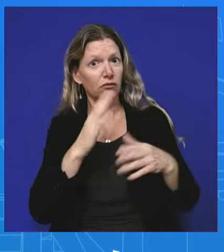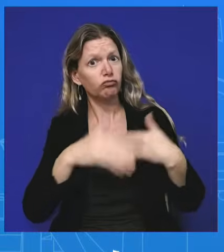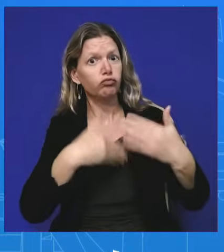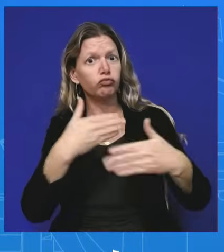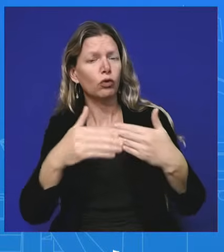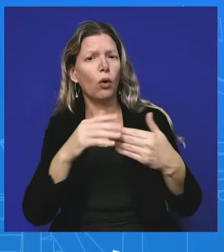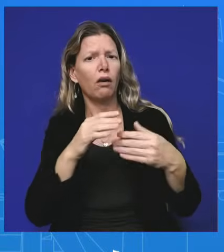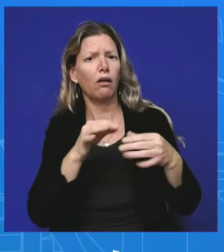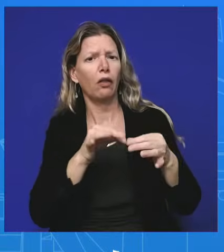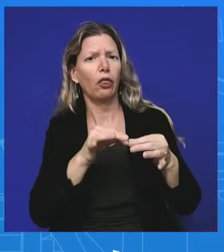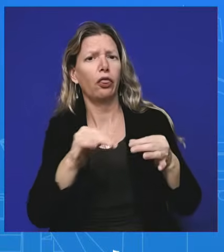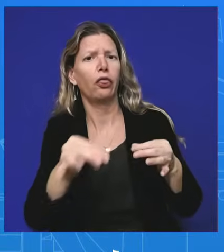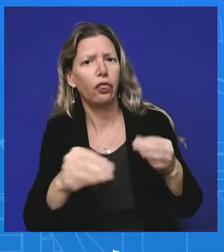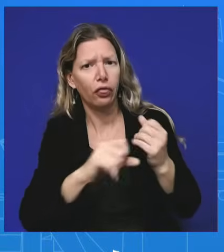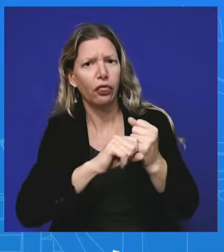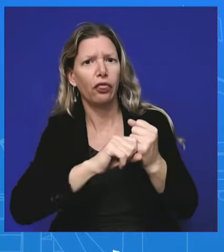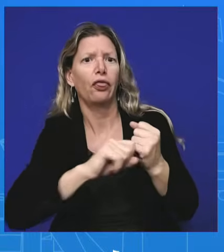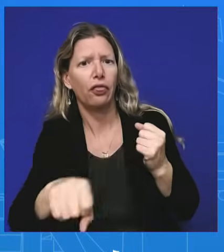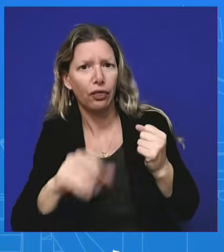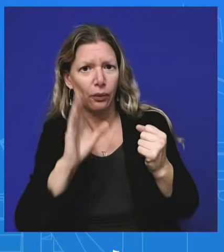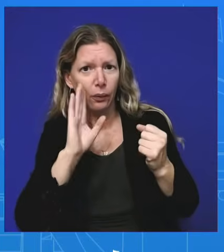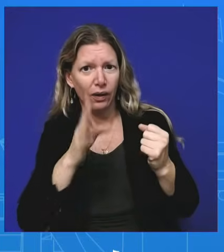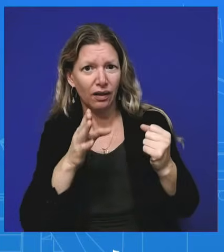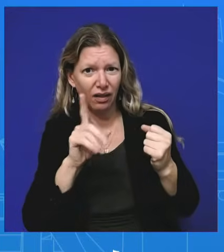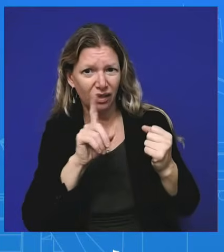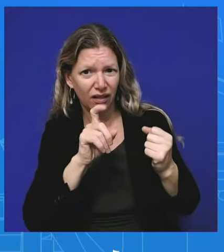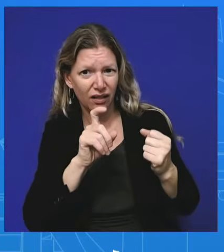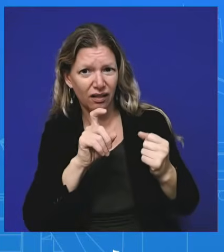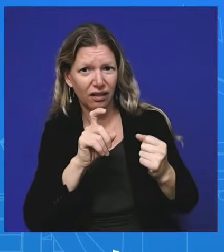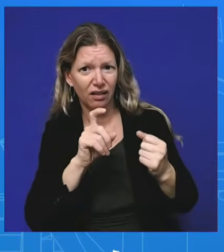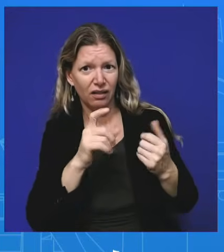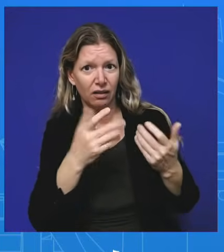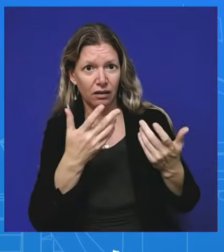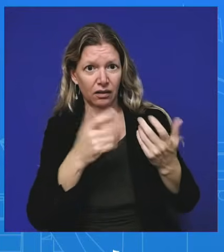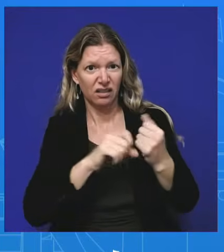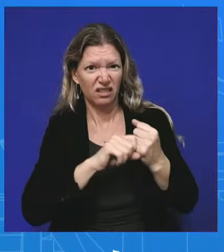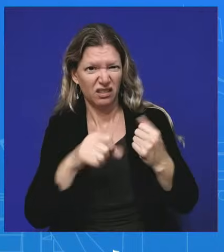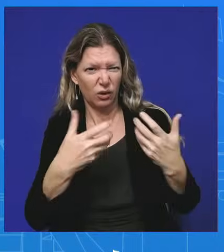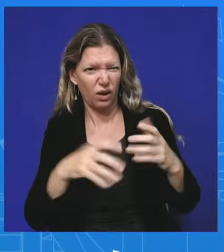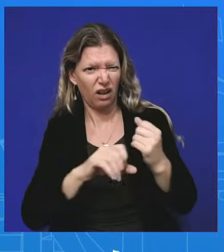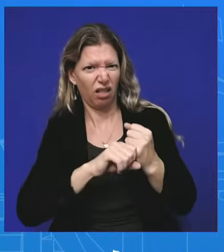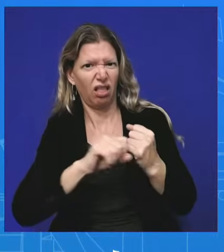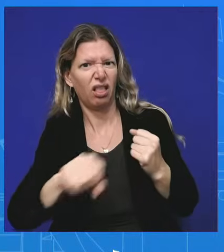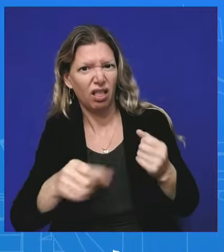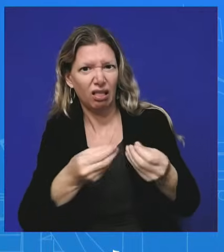at the pier end as well? Mr. Kirby: Look, I mean, it's day one. And as I just said, we got indications here